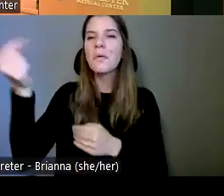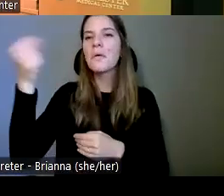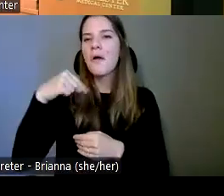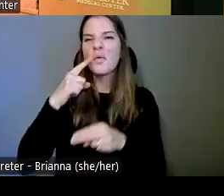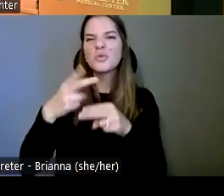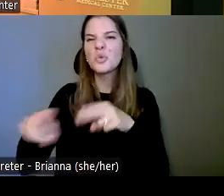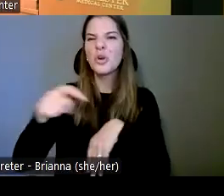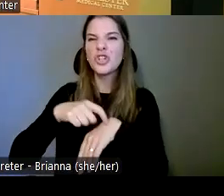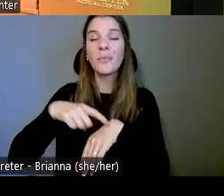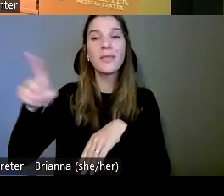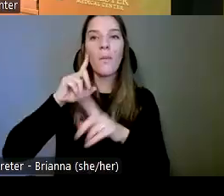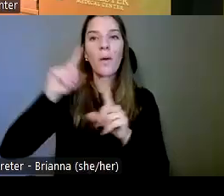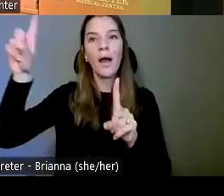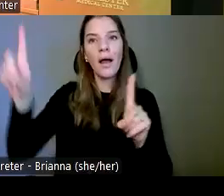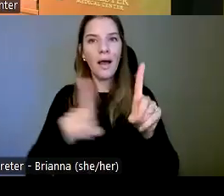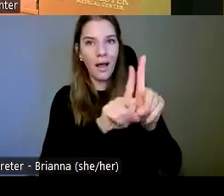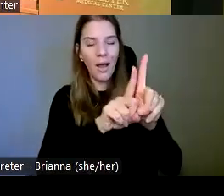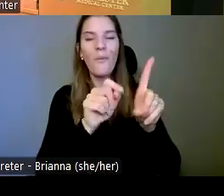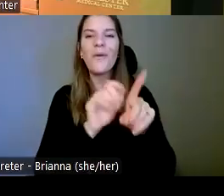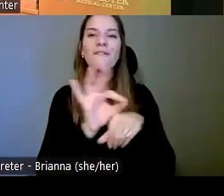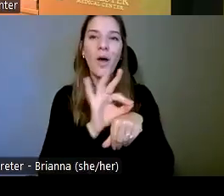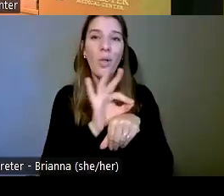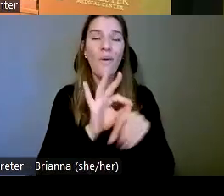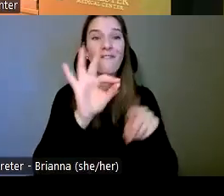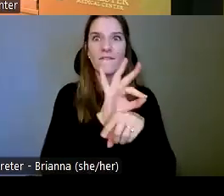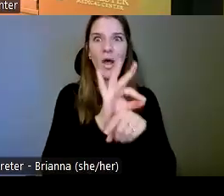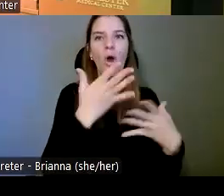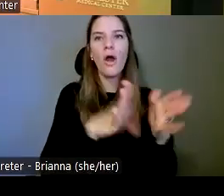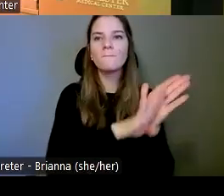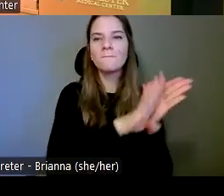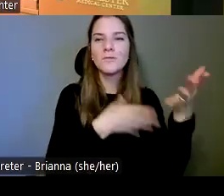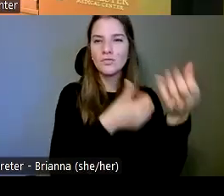the fellows who extend the trust and relationship. It seems like a subtle point, but it's just a